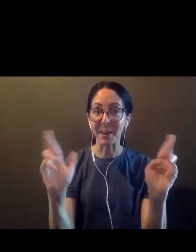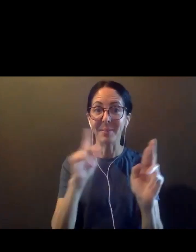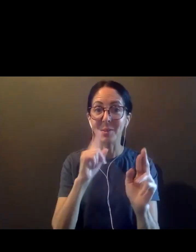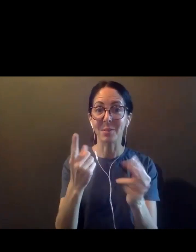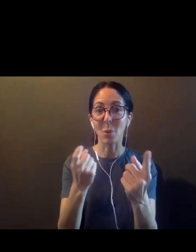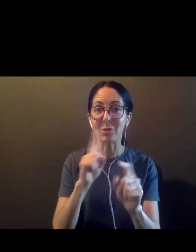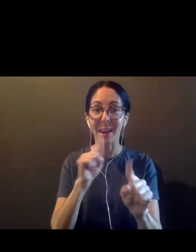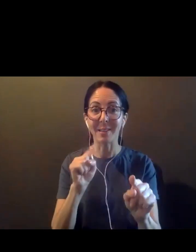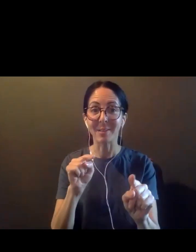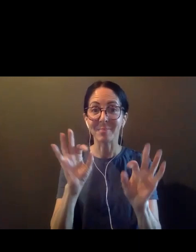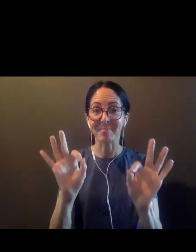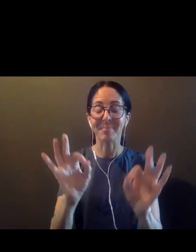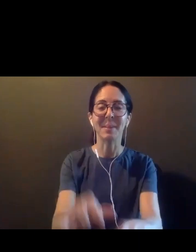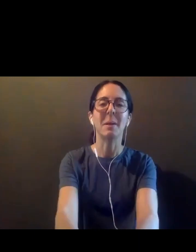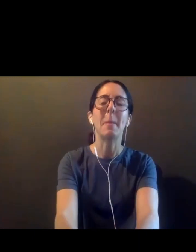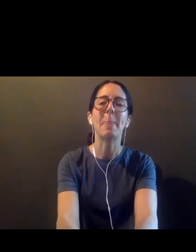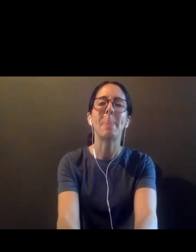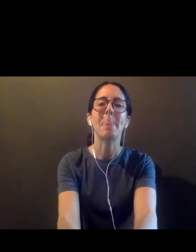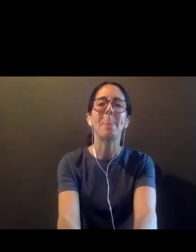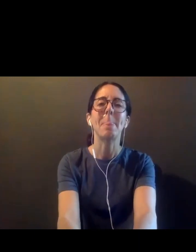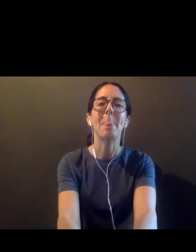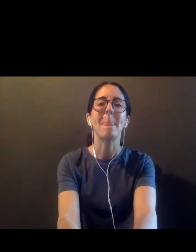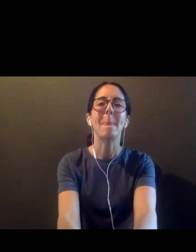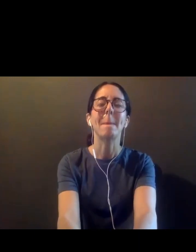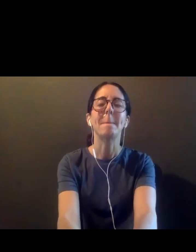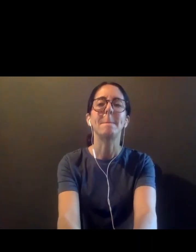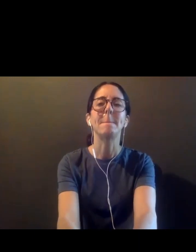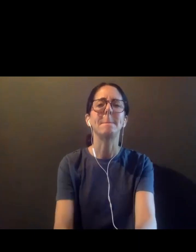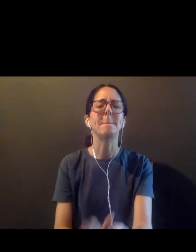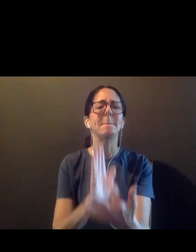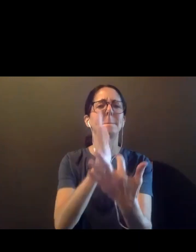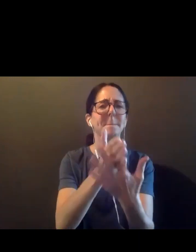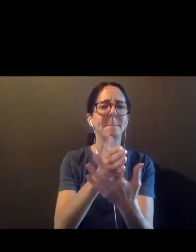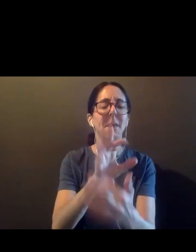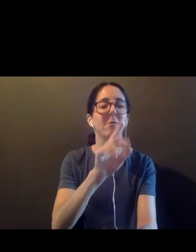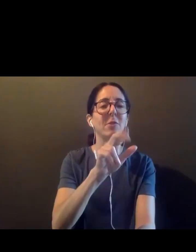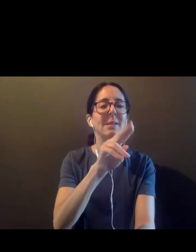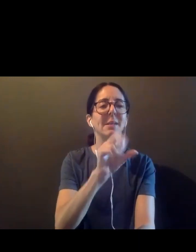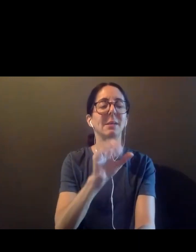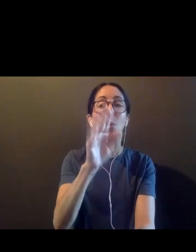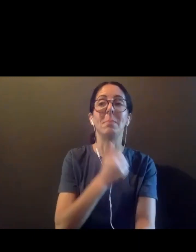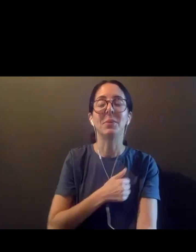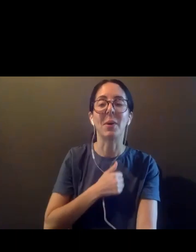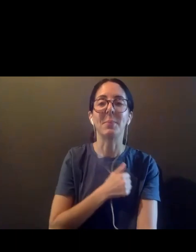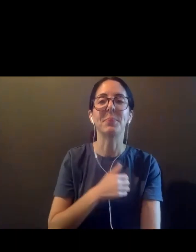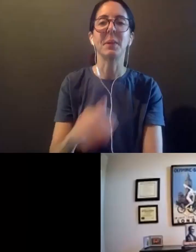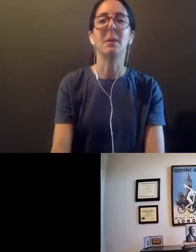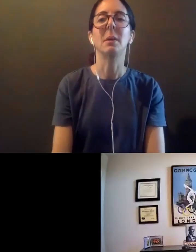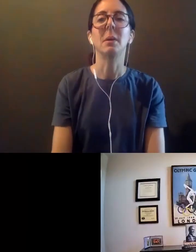Just as a reminder … >> FRANCIS GARWE: Jen, as we go into this